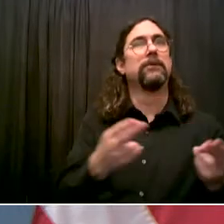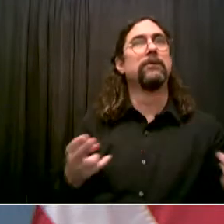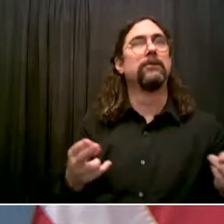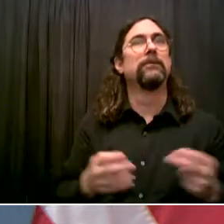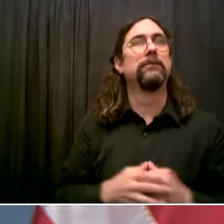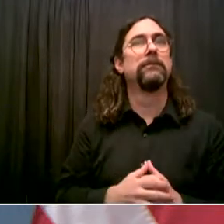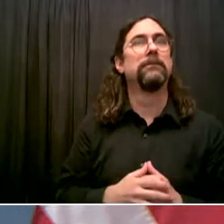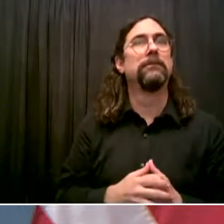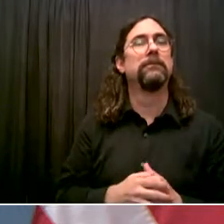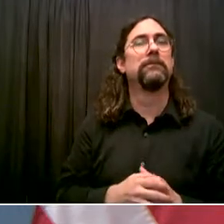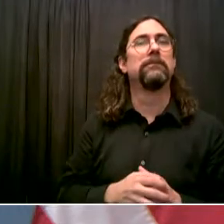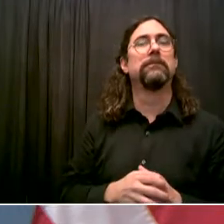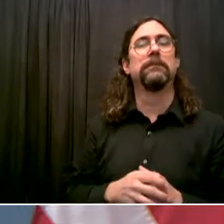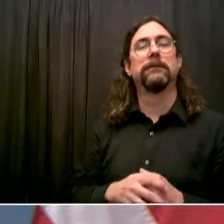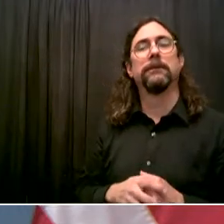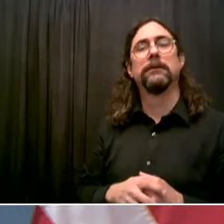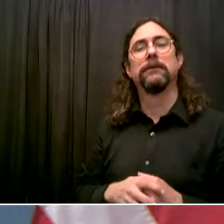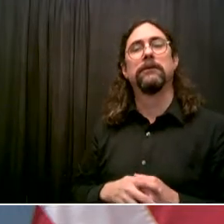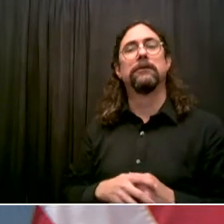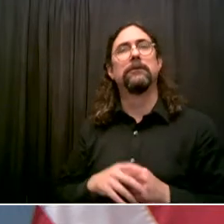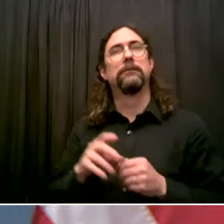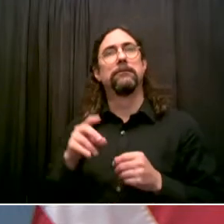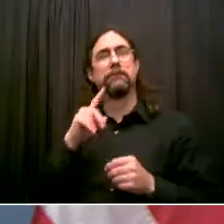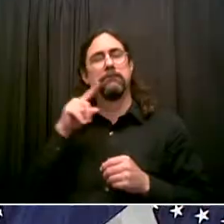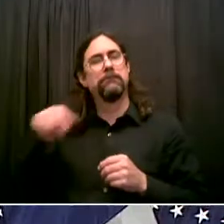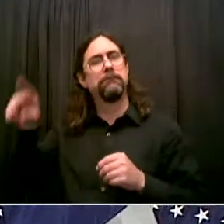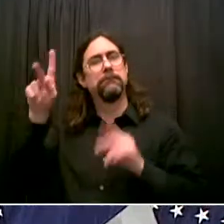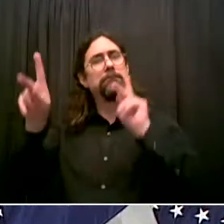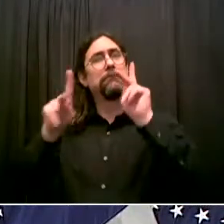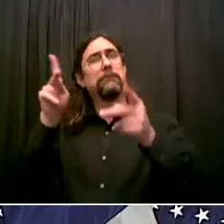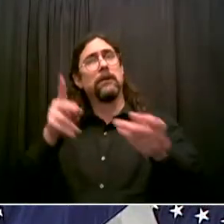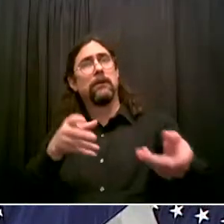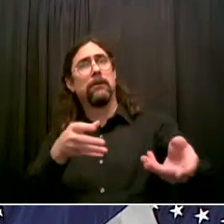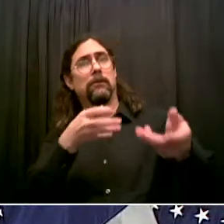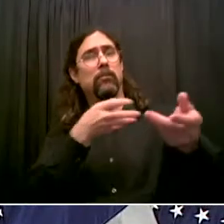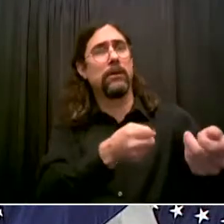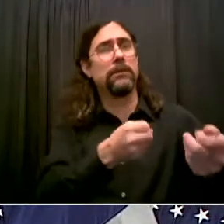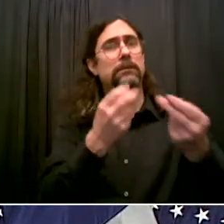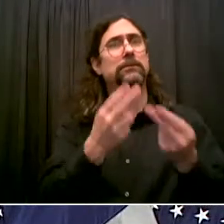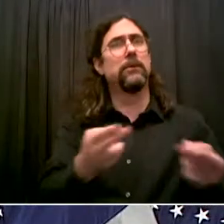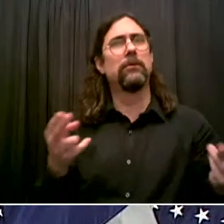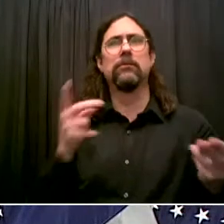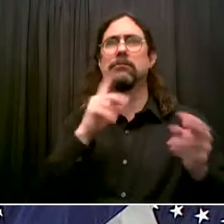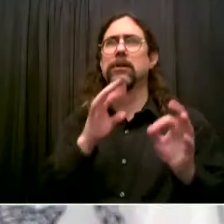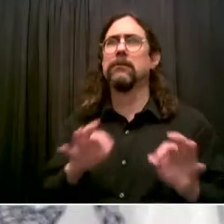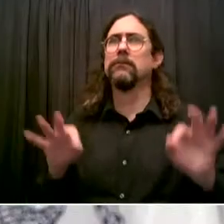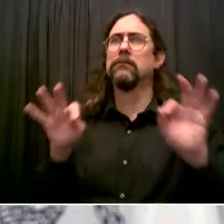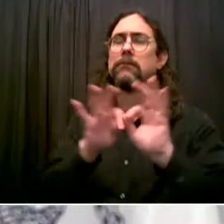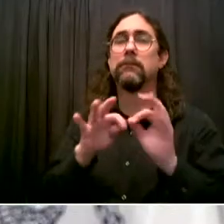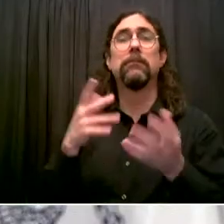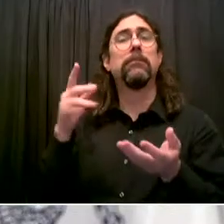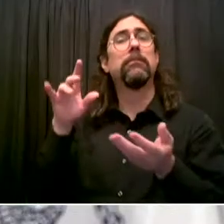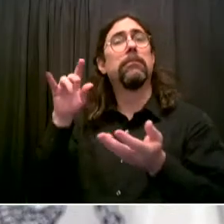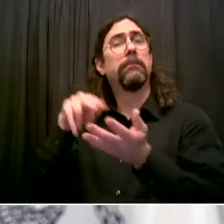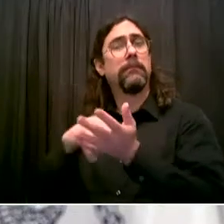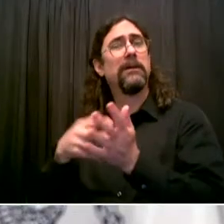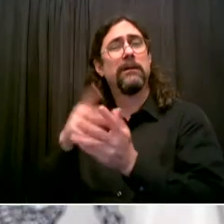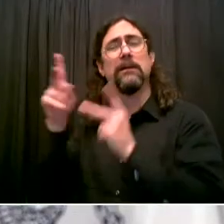CHALLENGE FOR HOUSING AFFORDABILITY ALSO RECOGNITION WITH THE IMPROVEMENTS THAT WE HAVE MADE WITH THE NOFT-OR-PROFIT APRTNERS WHO HAVE DONE A